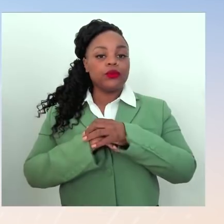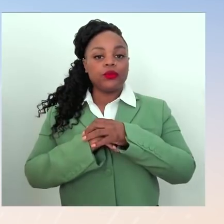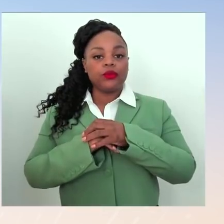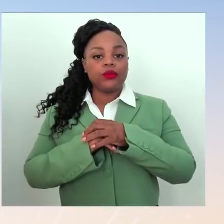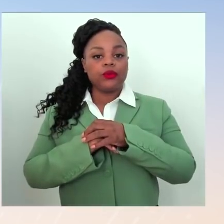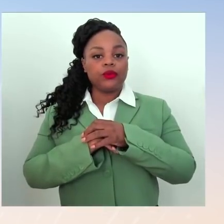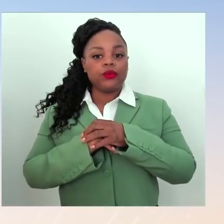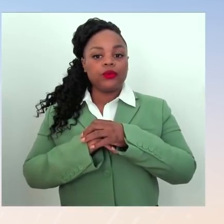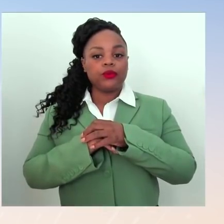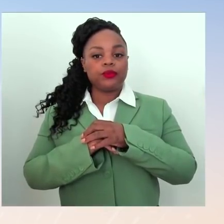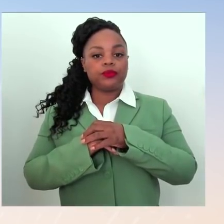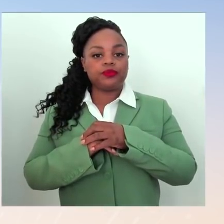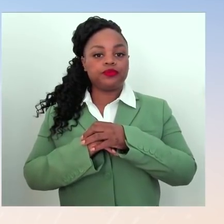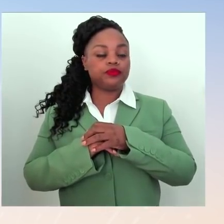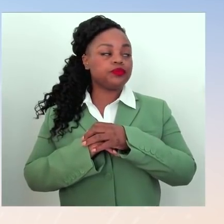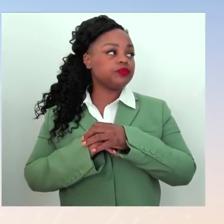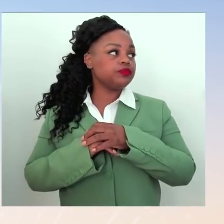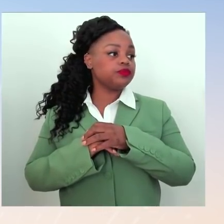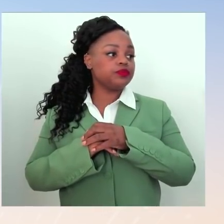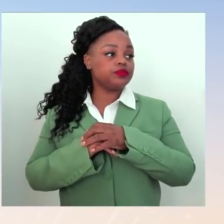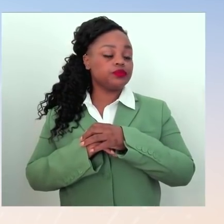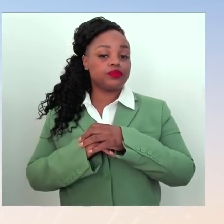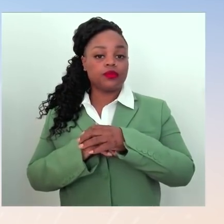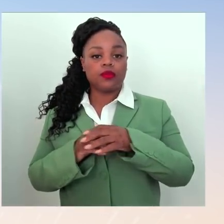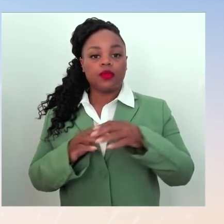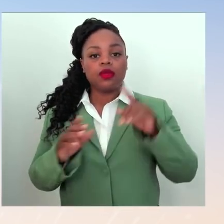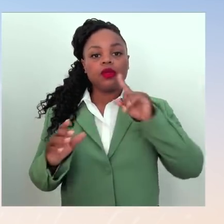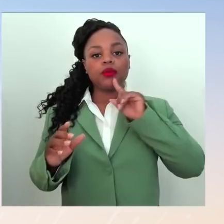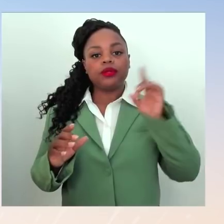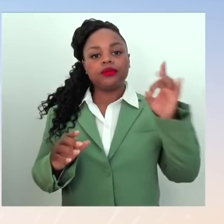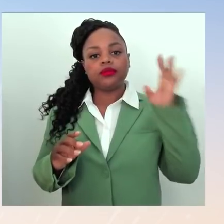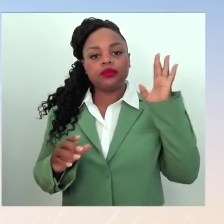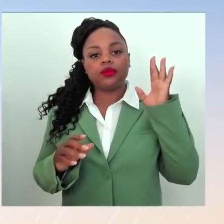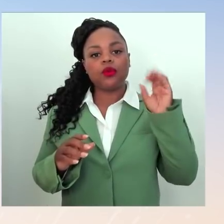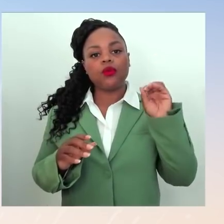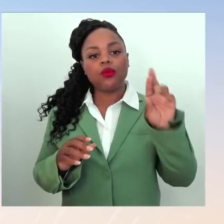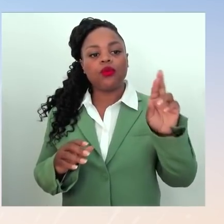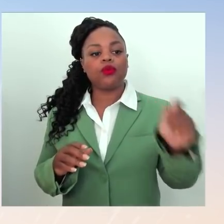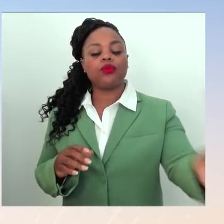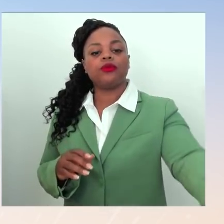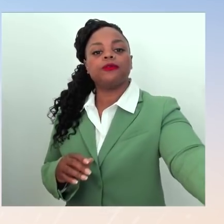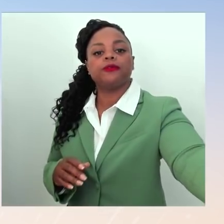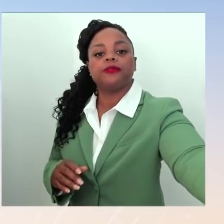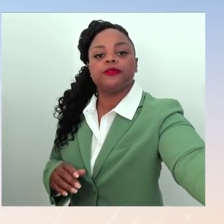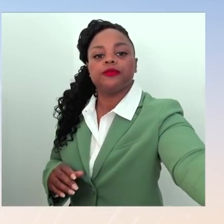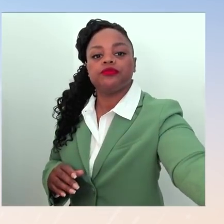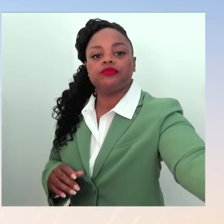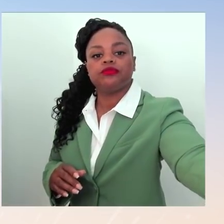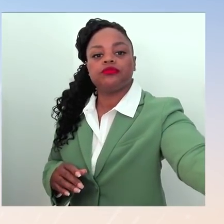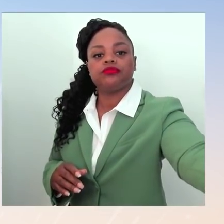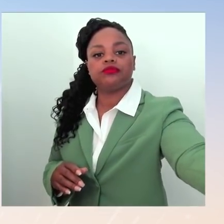into some of the policymaking over the last 10 days? Ms. Psaki: Well, I don't know if he saw this specific -- there are a lot of New York Times